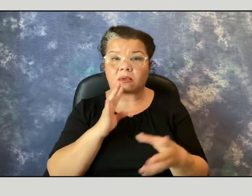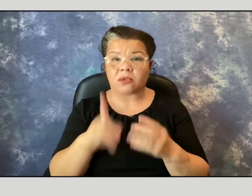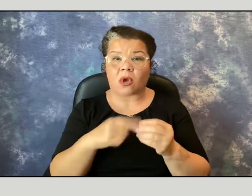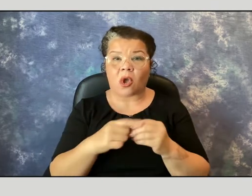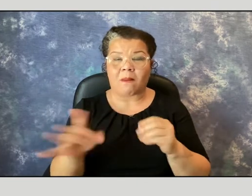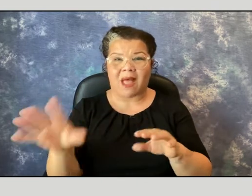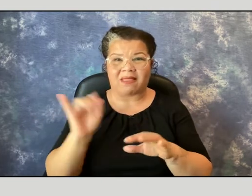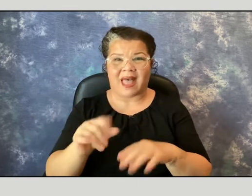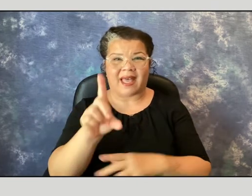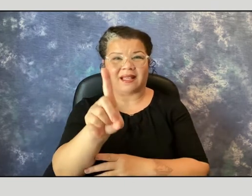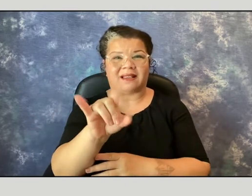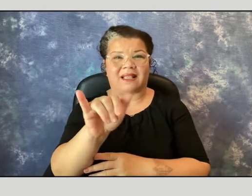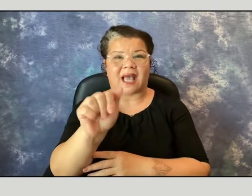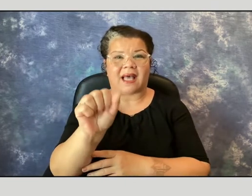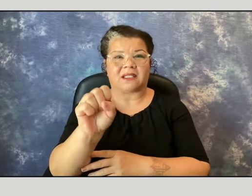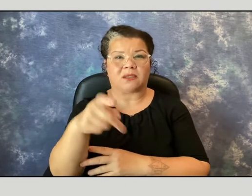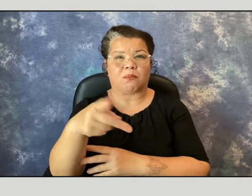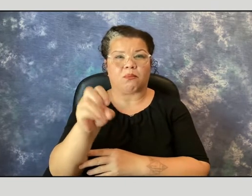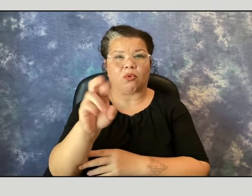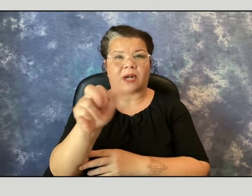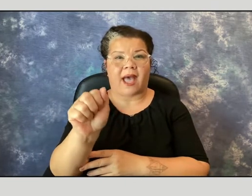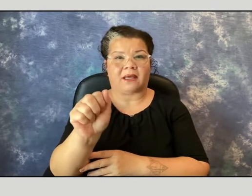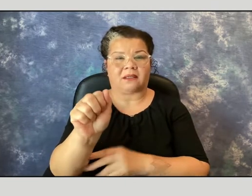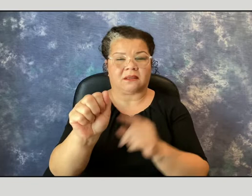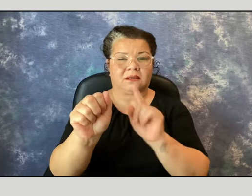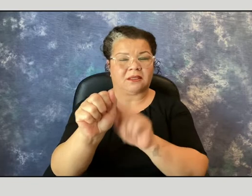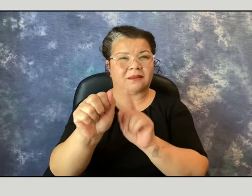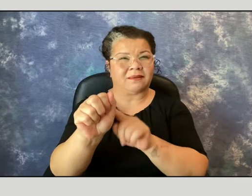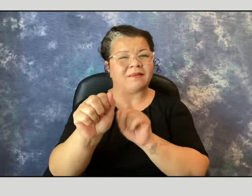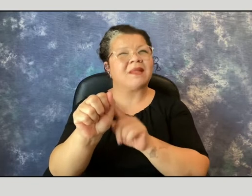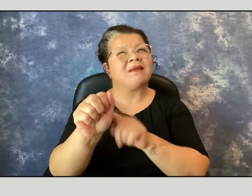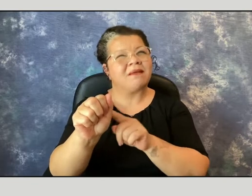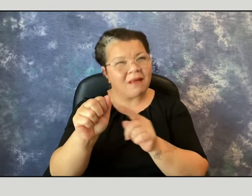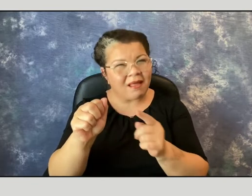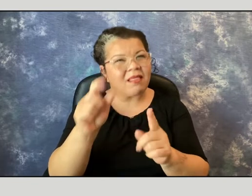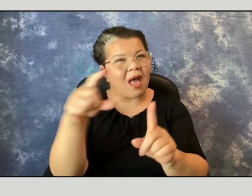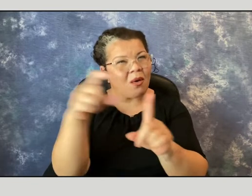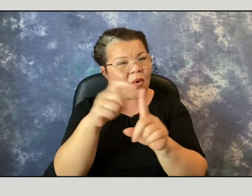and this is very intentional and very key to the way at Mellon